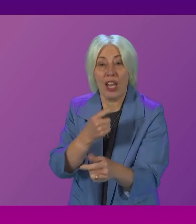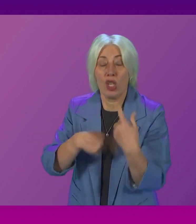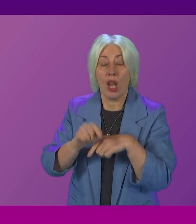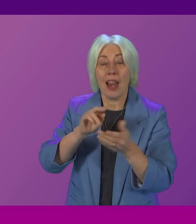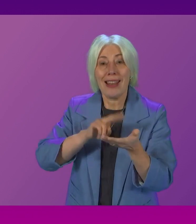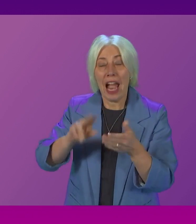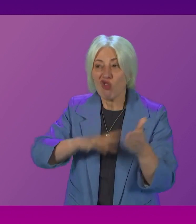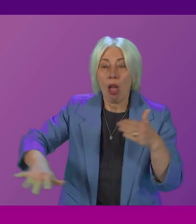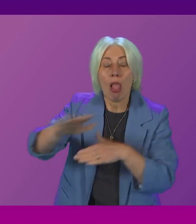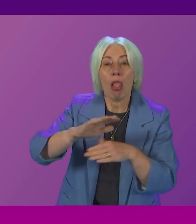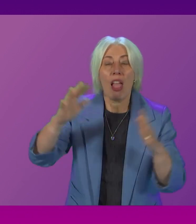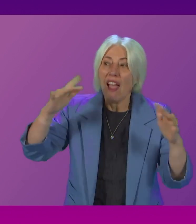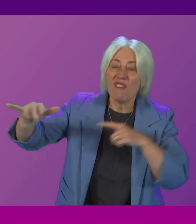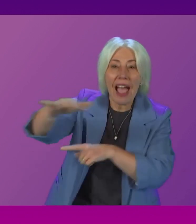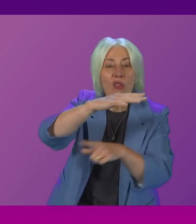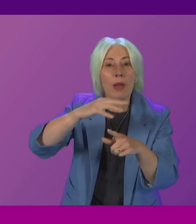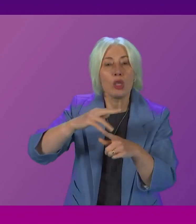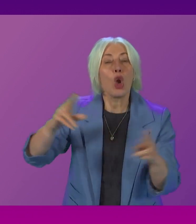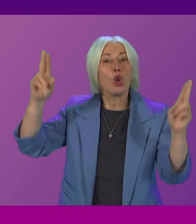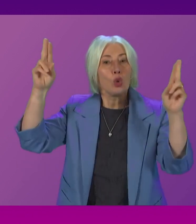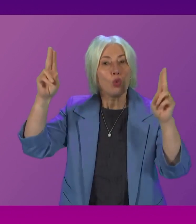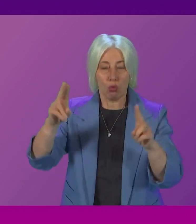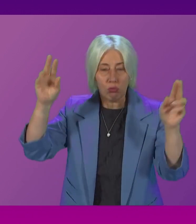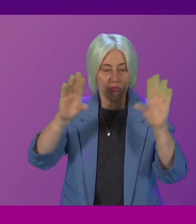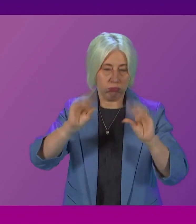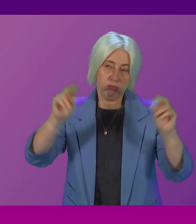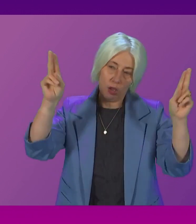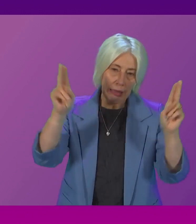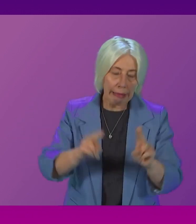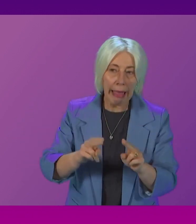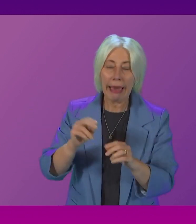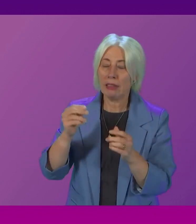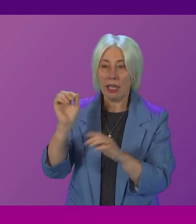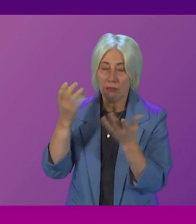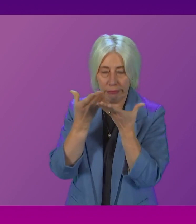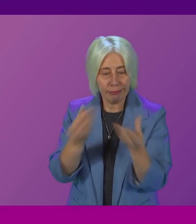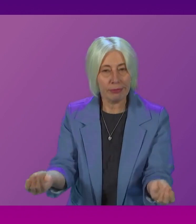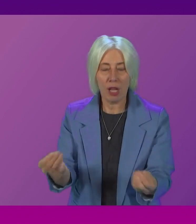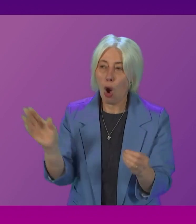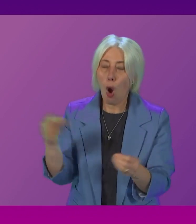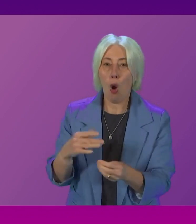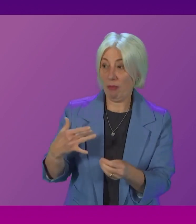to stop declines and extinctions and to protect the life-support systems that we all depend on.